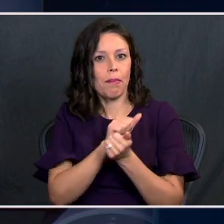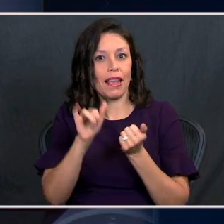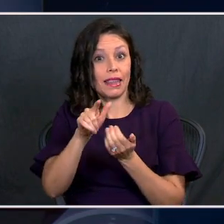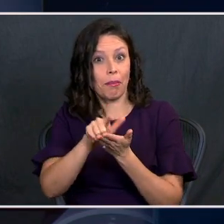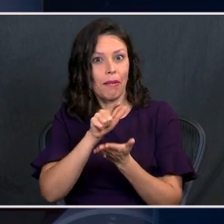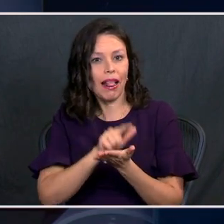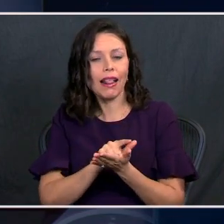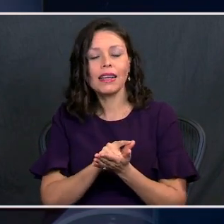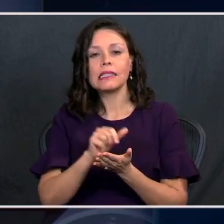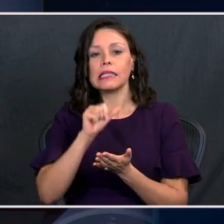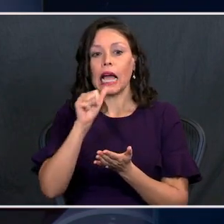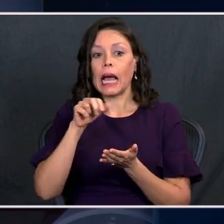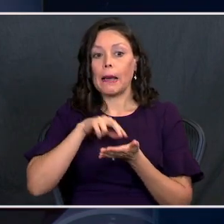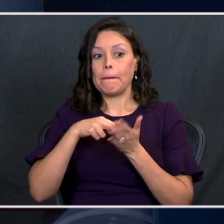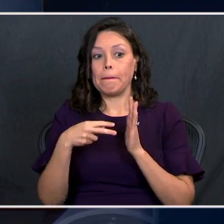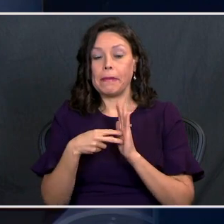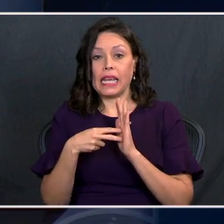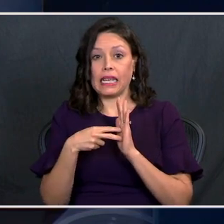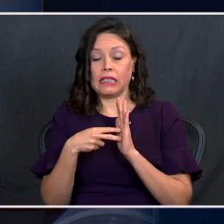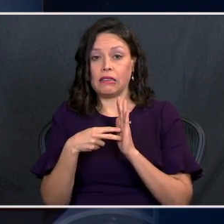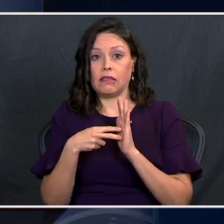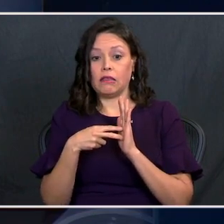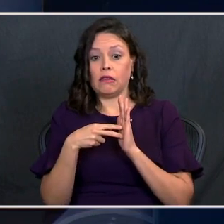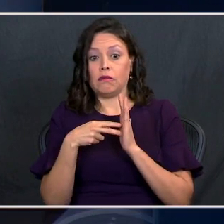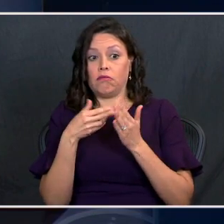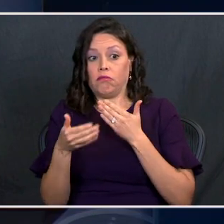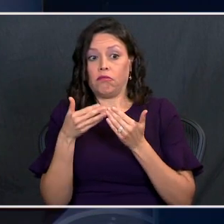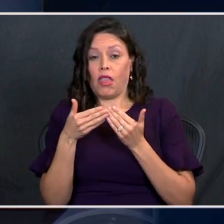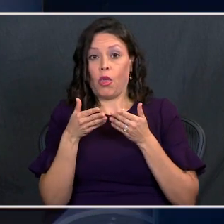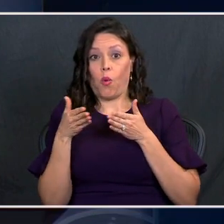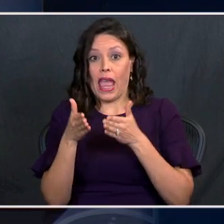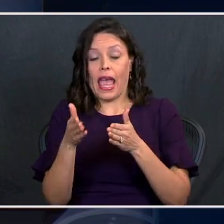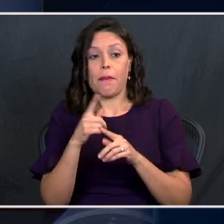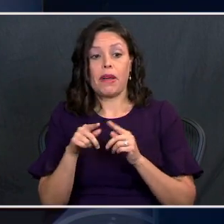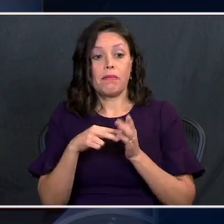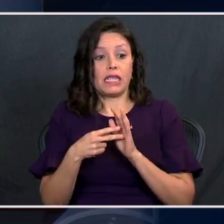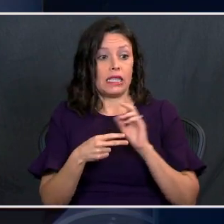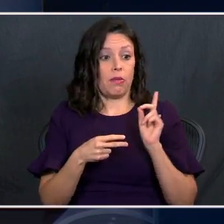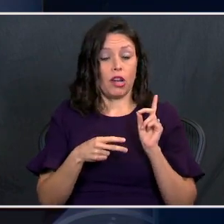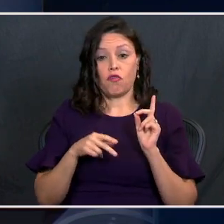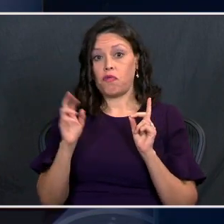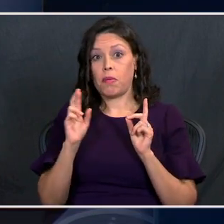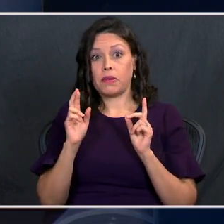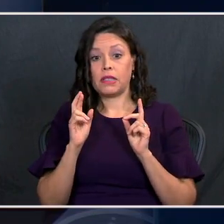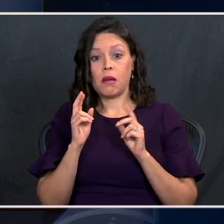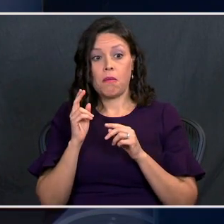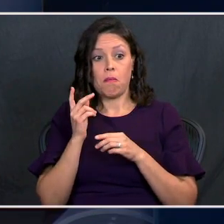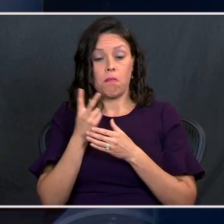That does not mean, regardless of how the bill is passed, that Democrats and Republicans cannot both vote for it.